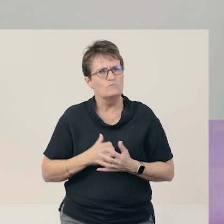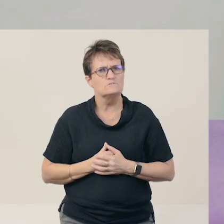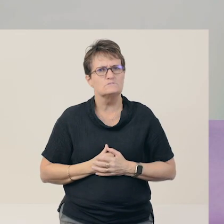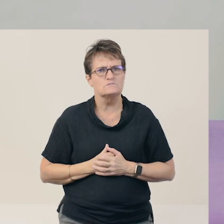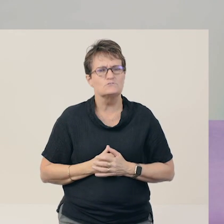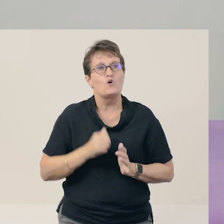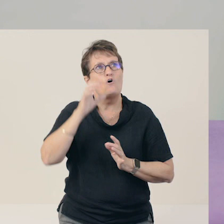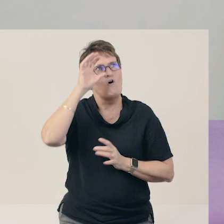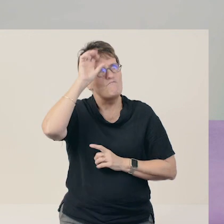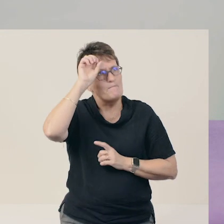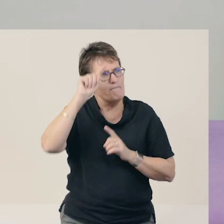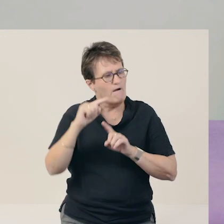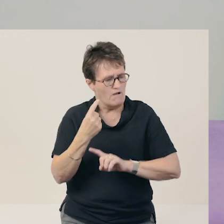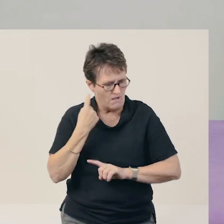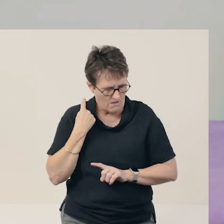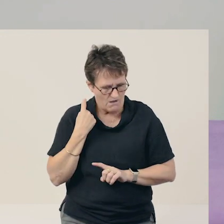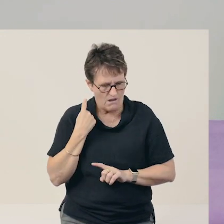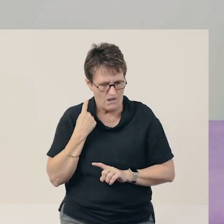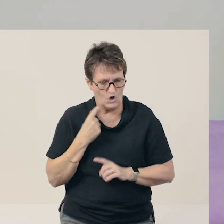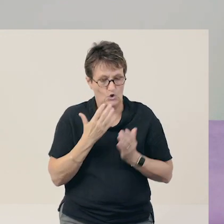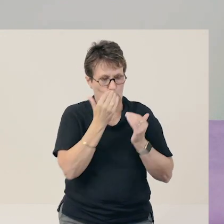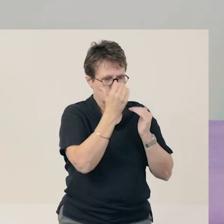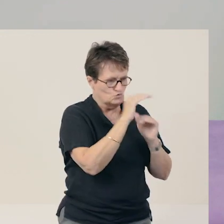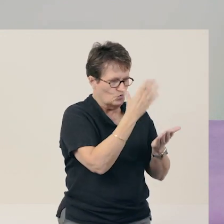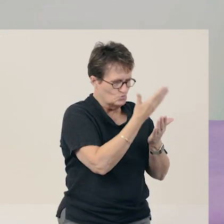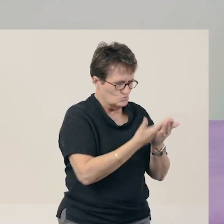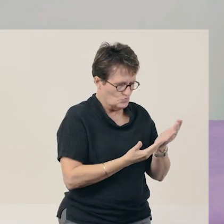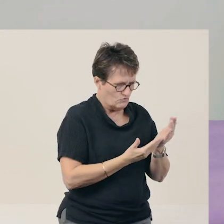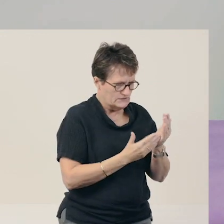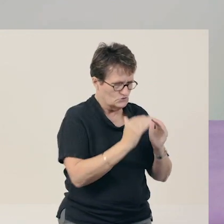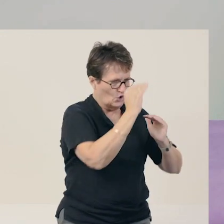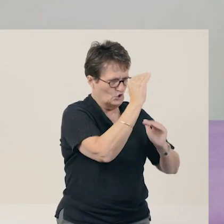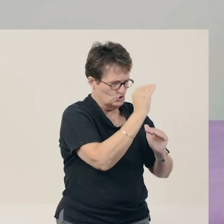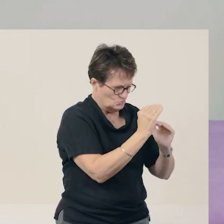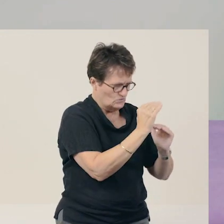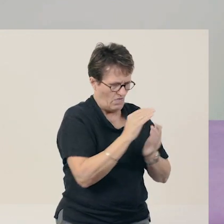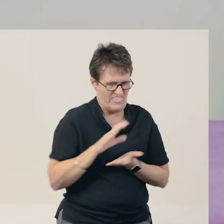Remember, we said before that short stories are much shorter than novels.